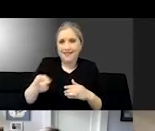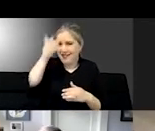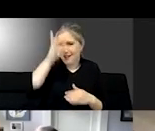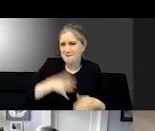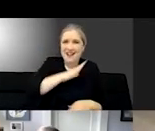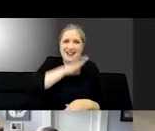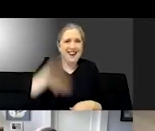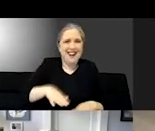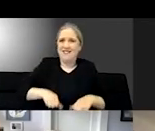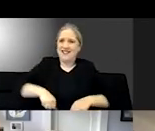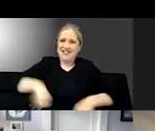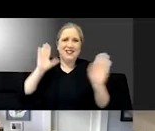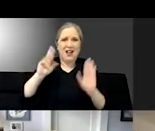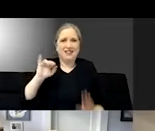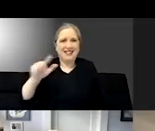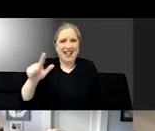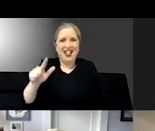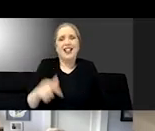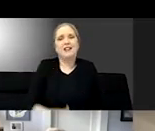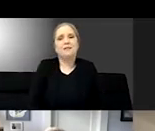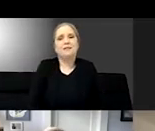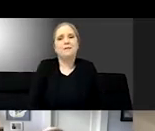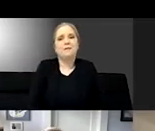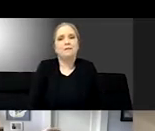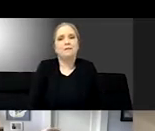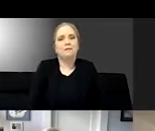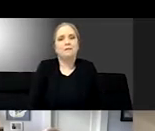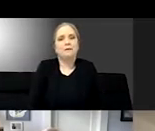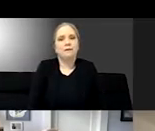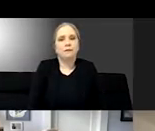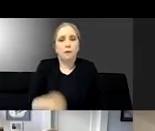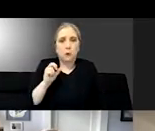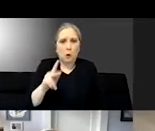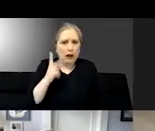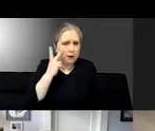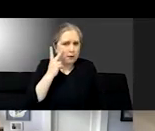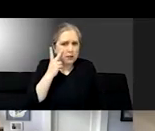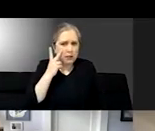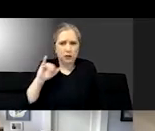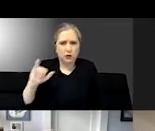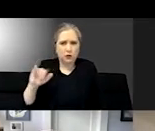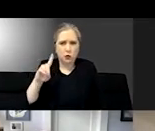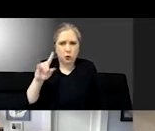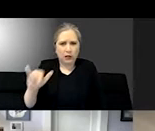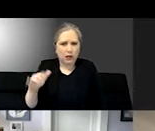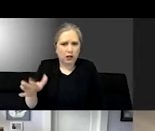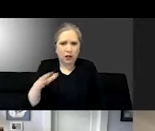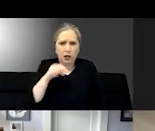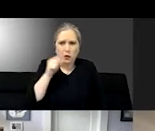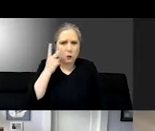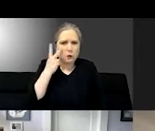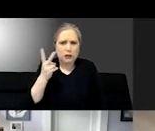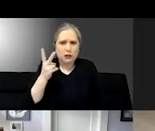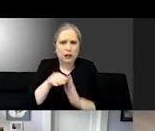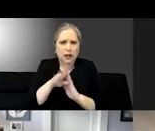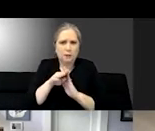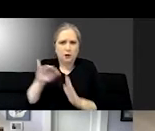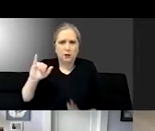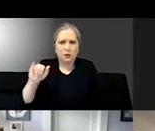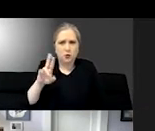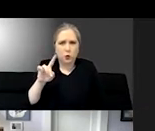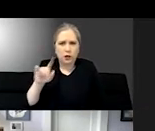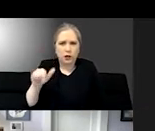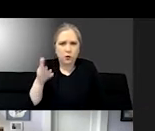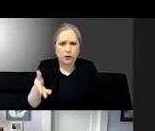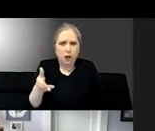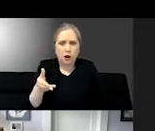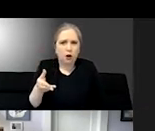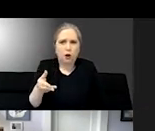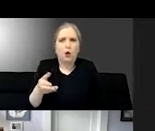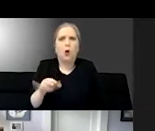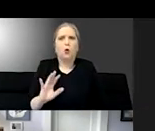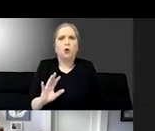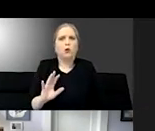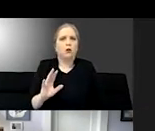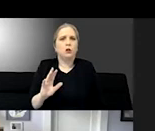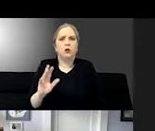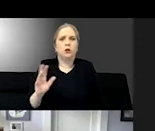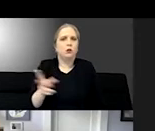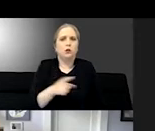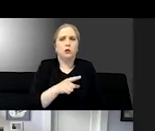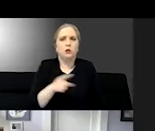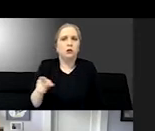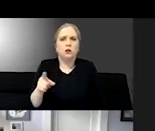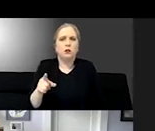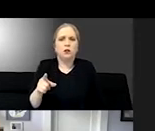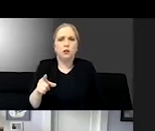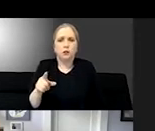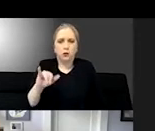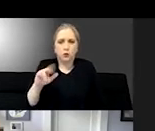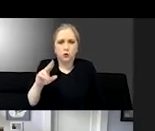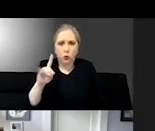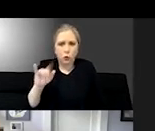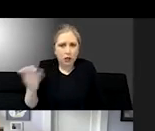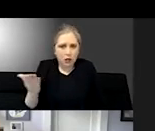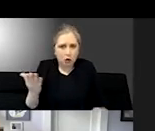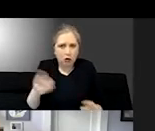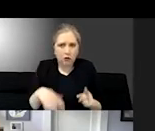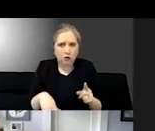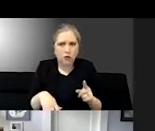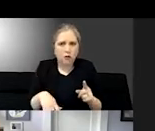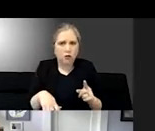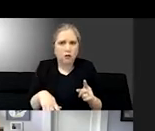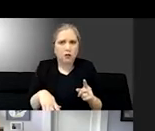We do have Judy? Judy, are you on? Okay, we don't have Judy yet.